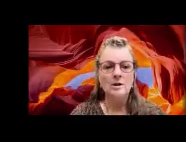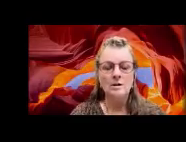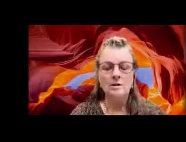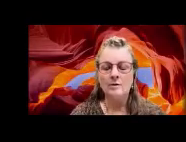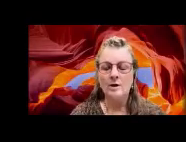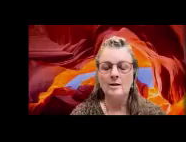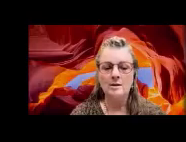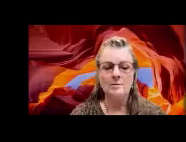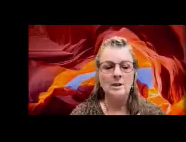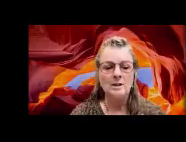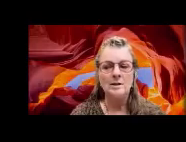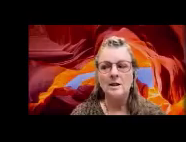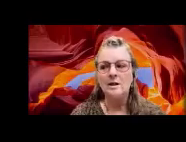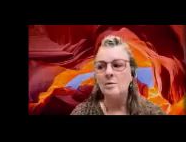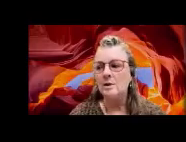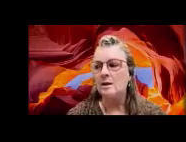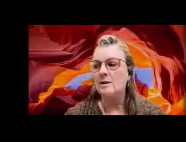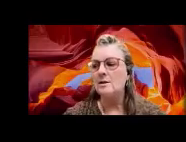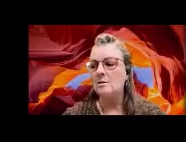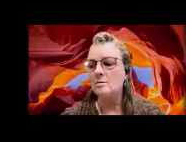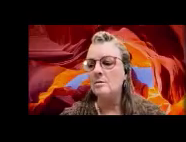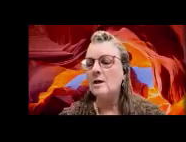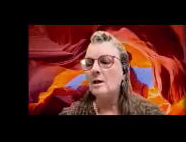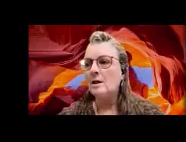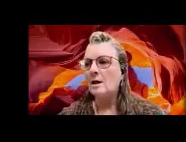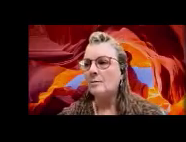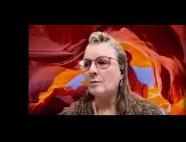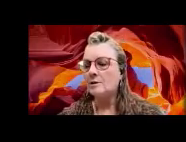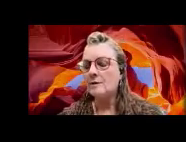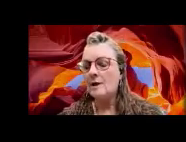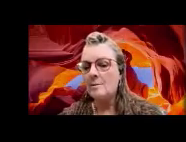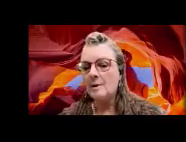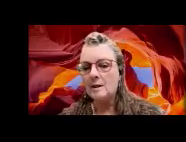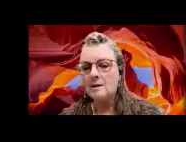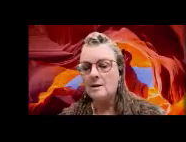criteria for autism. This is the inability to shift topics. It's